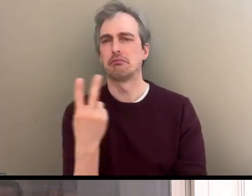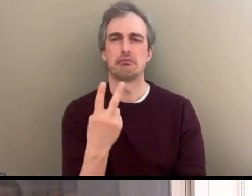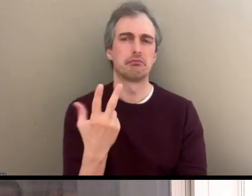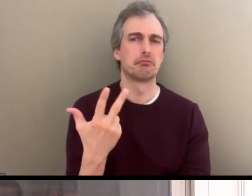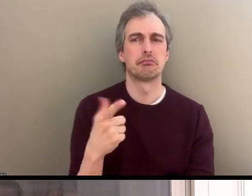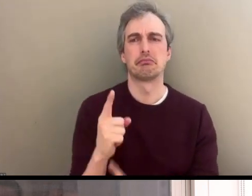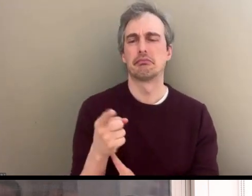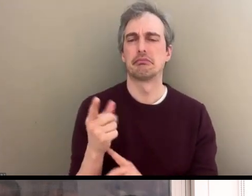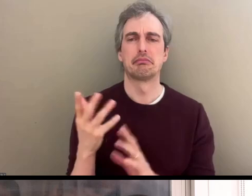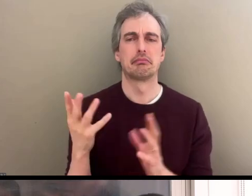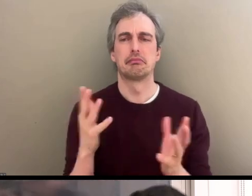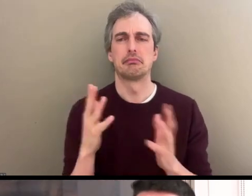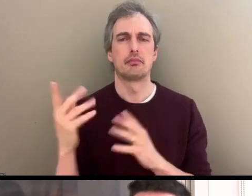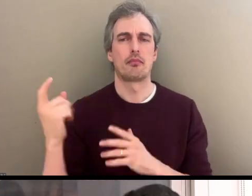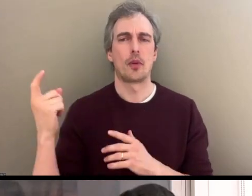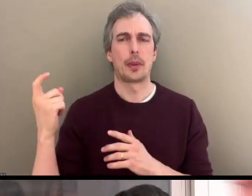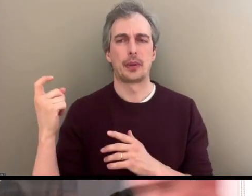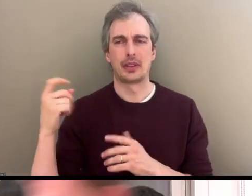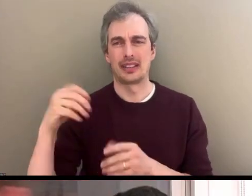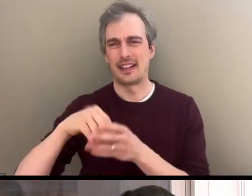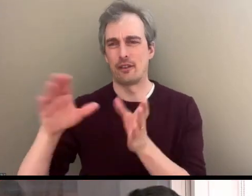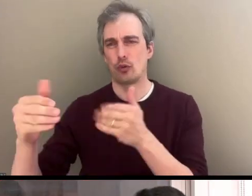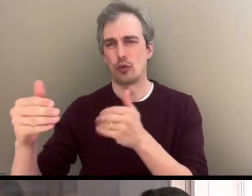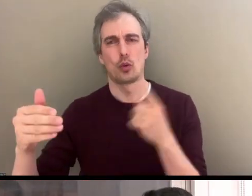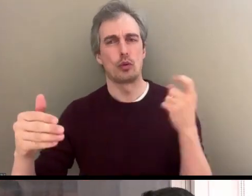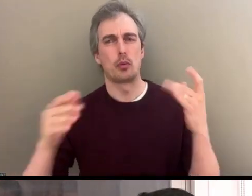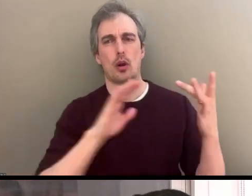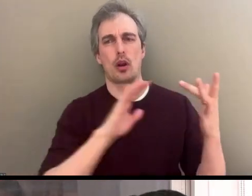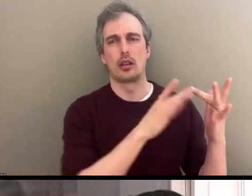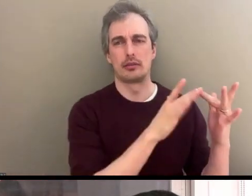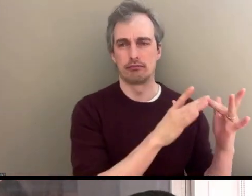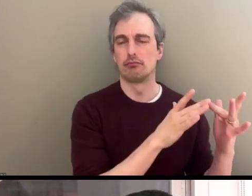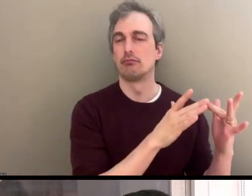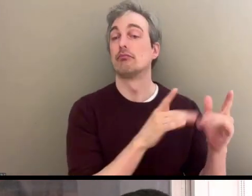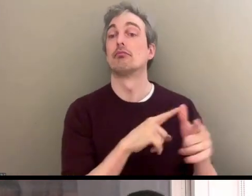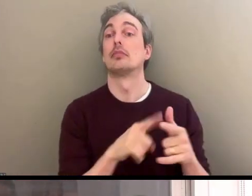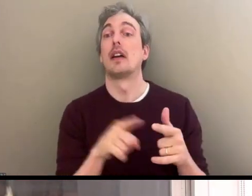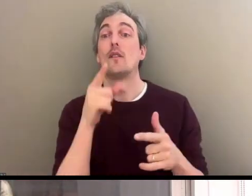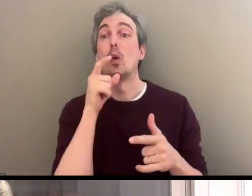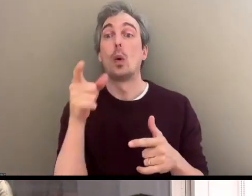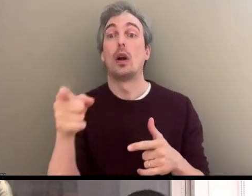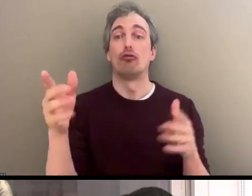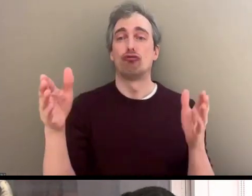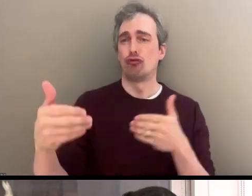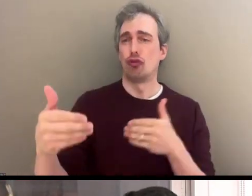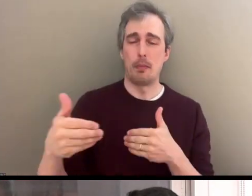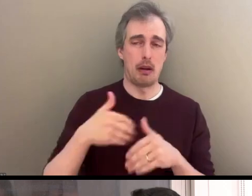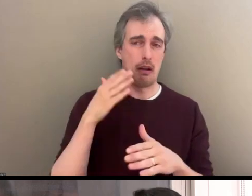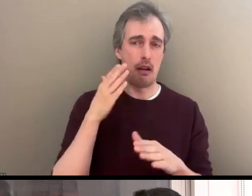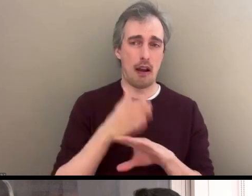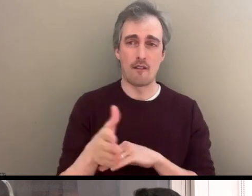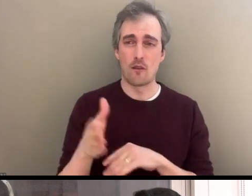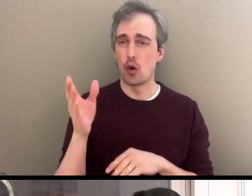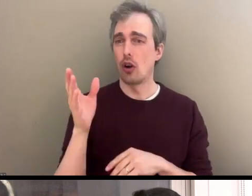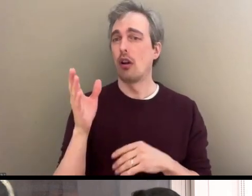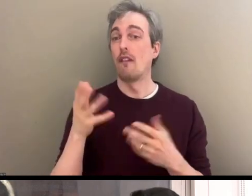So we'll do one more in the room, one more online. And then for those in the room, stick around. We can continue the conversation after we end the live stream as well.